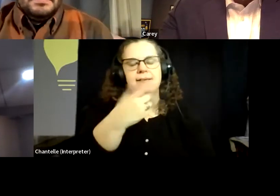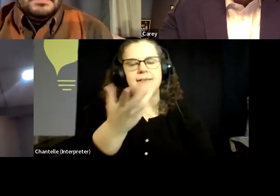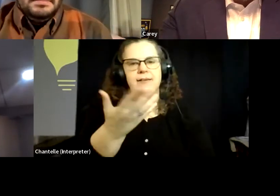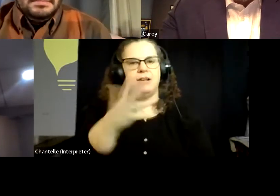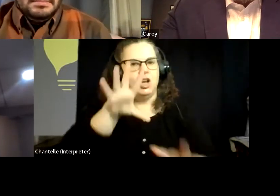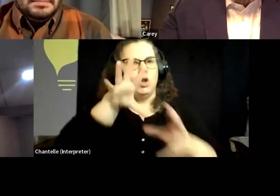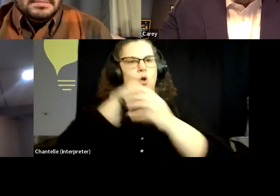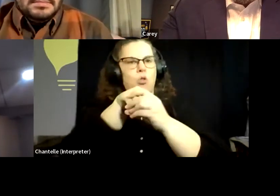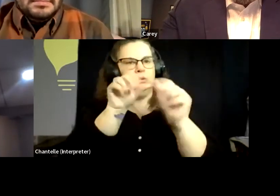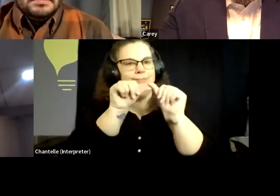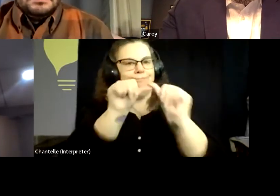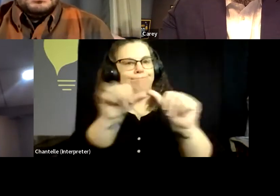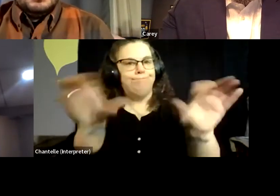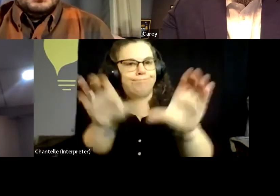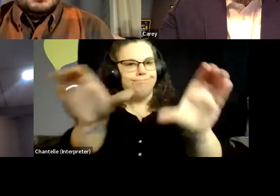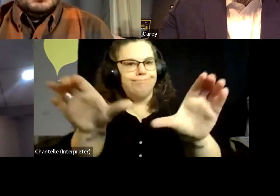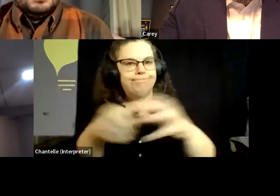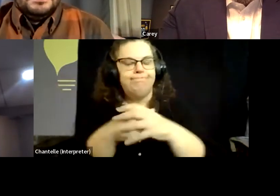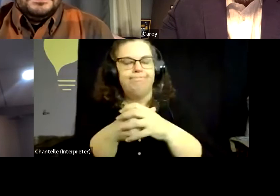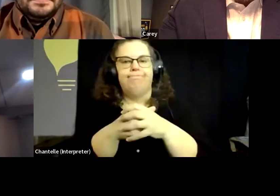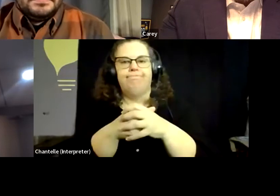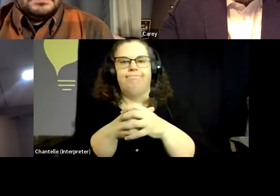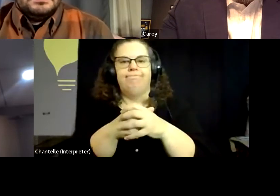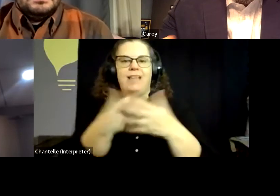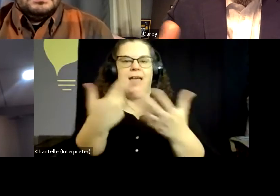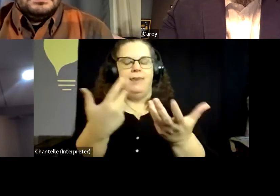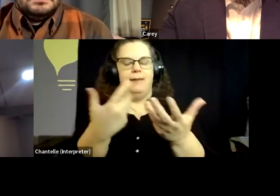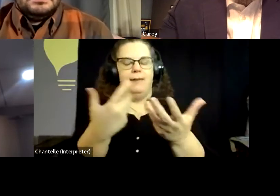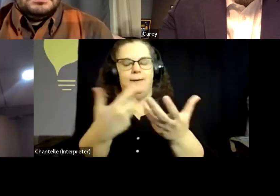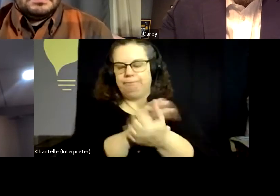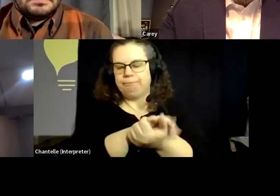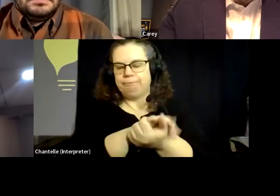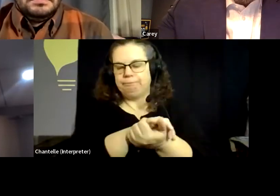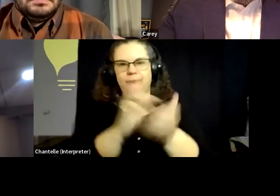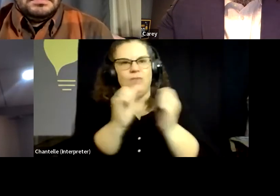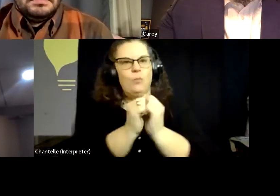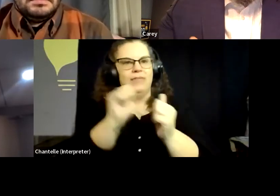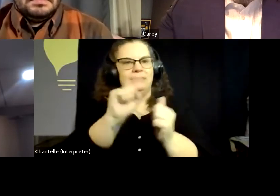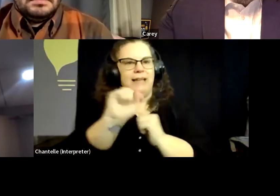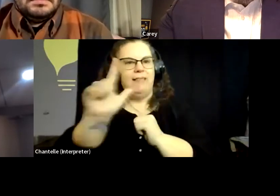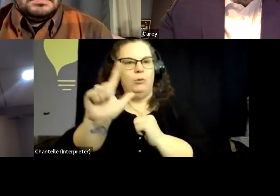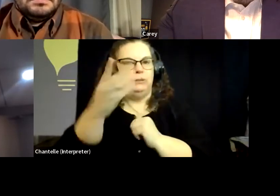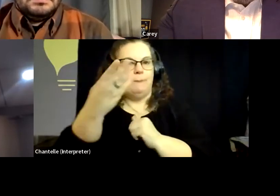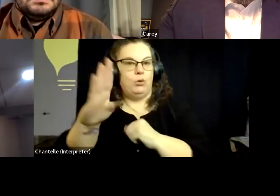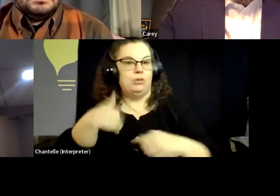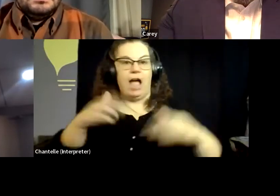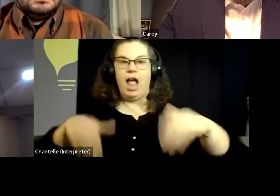inclusion is a continuous activity, and with the St. Louis Blues, I grew up as a